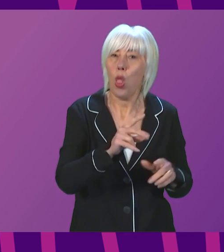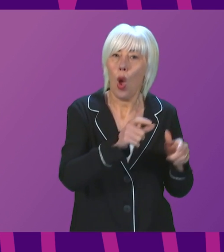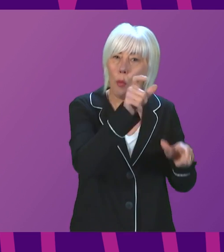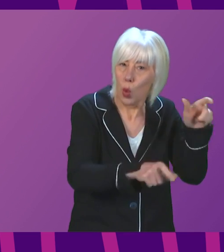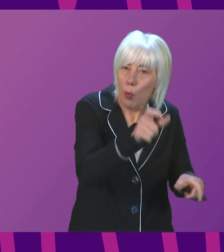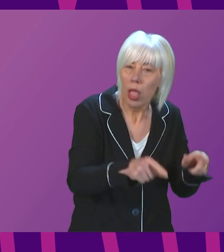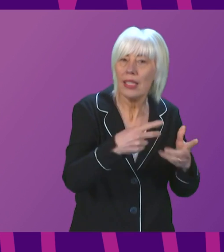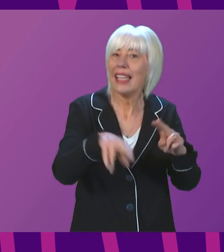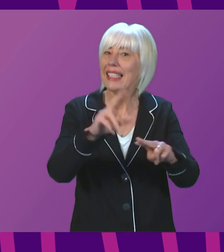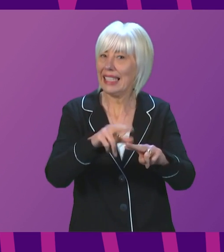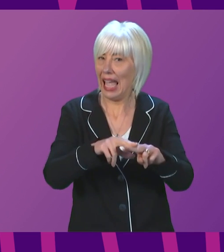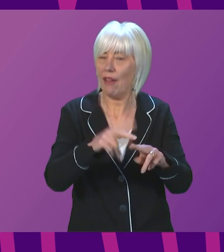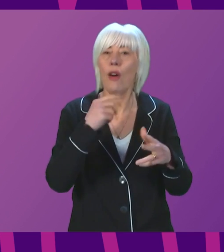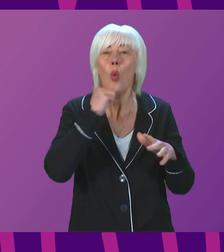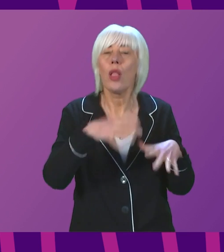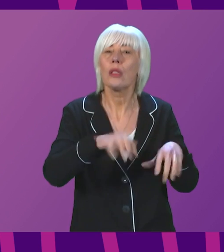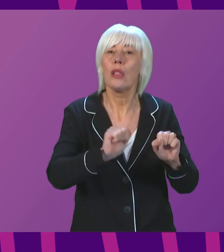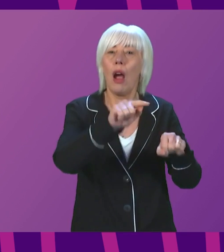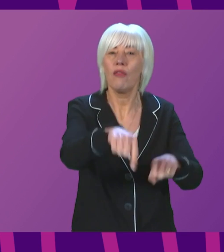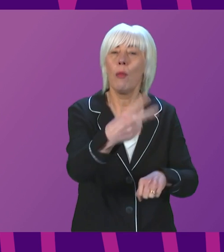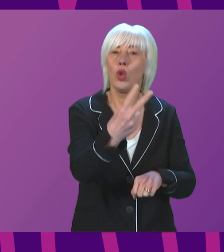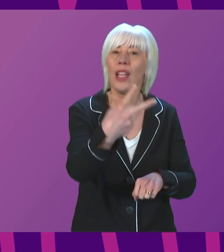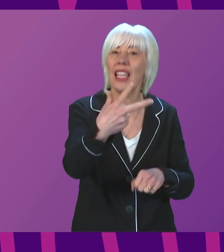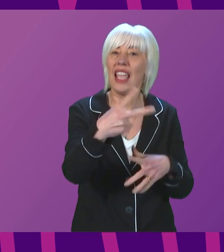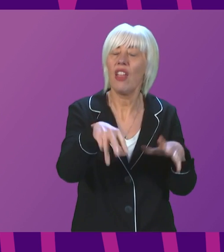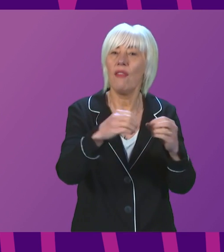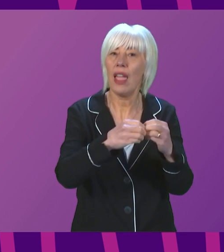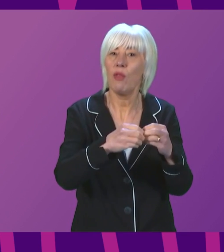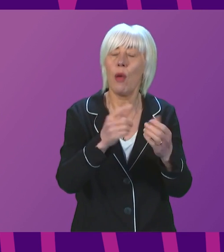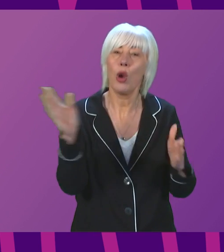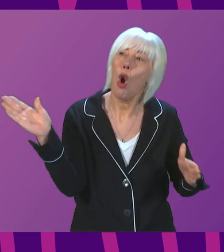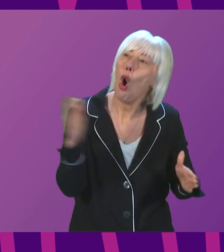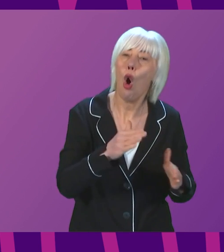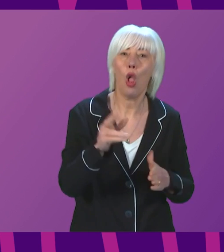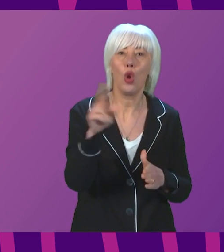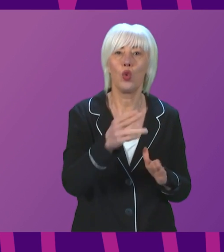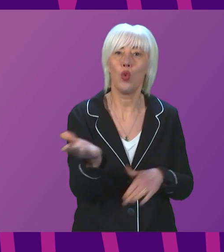and should take effect from 28 February, when all schools will have returned from the half-term break.